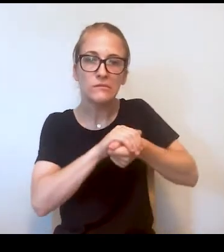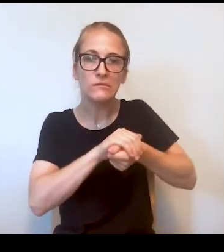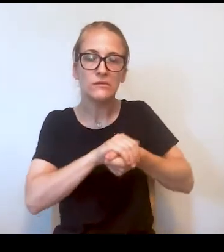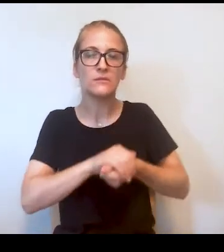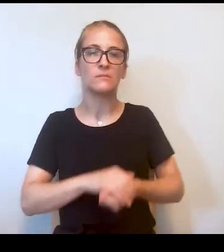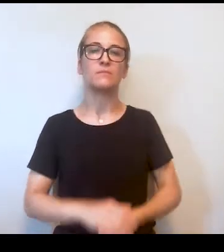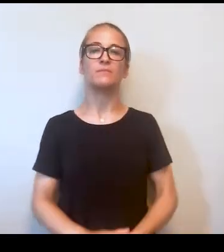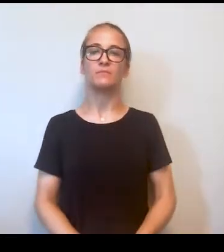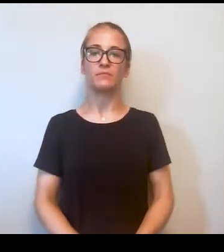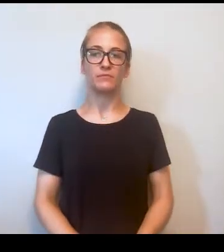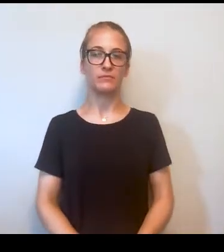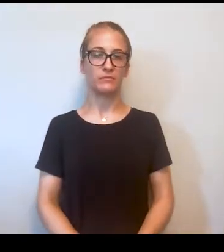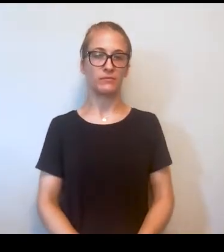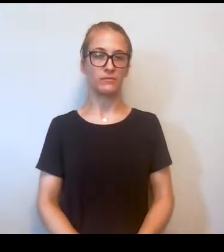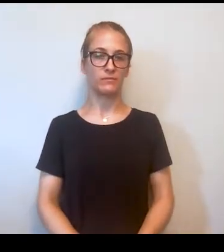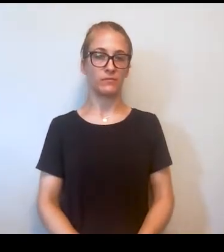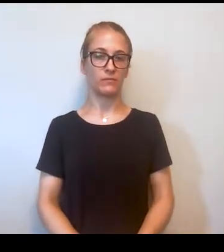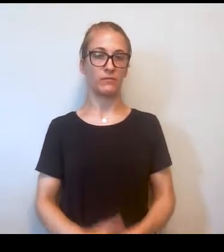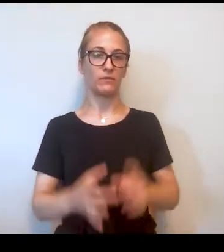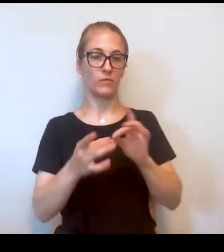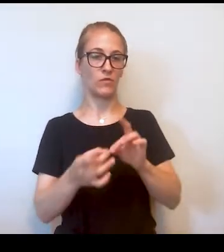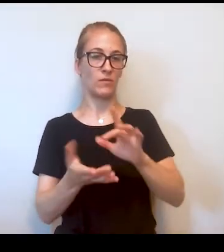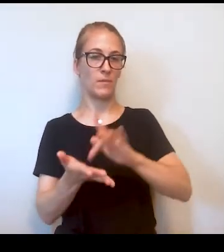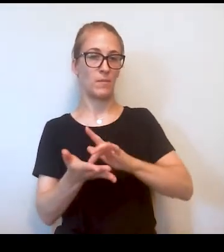When it comes to medical ableism,